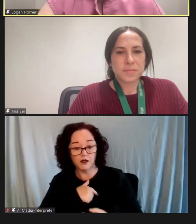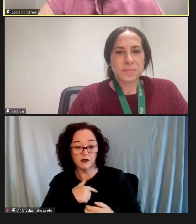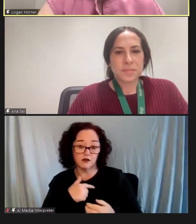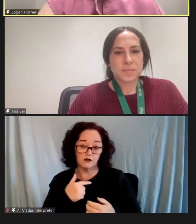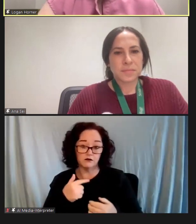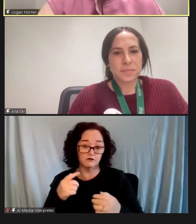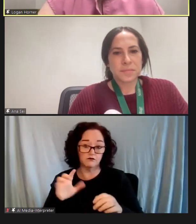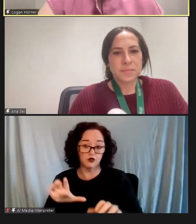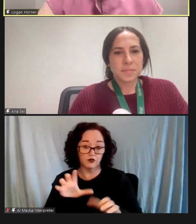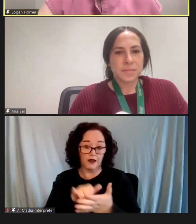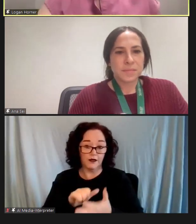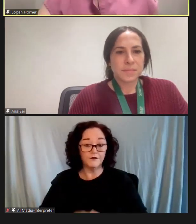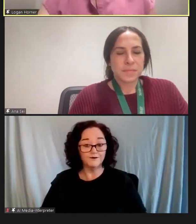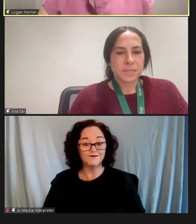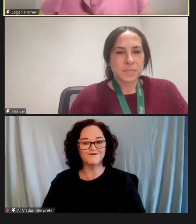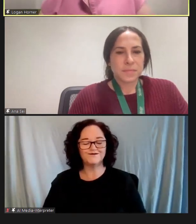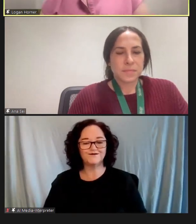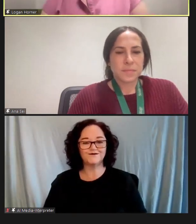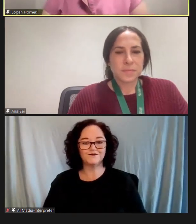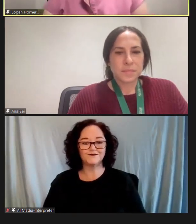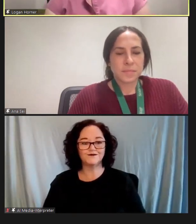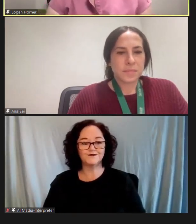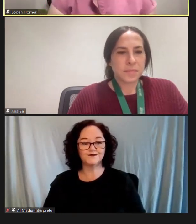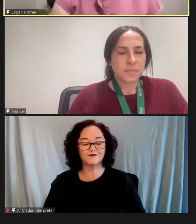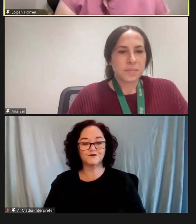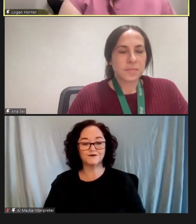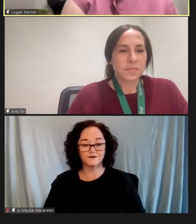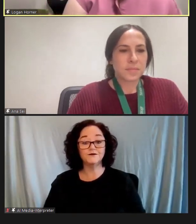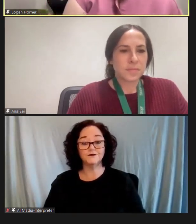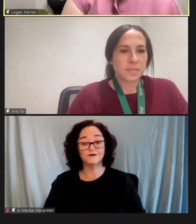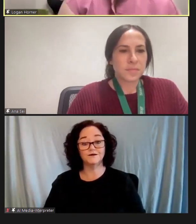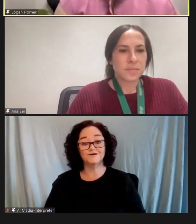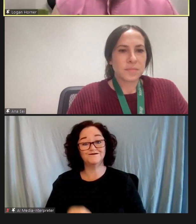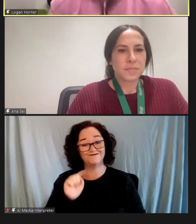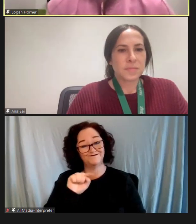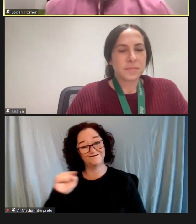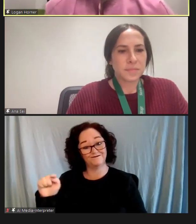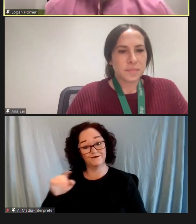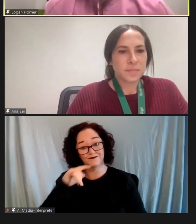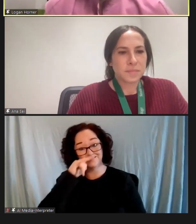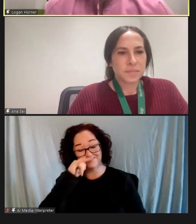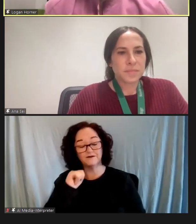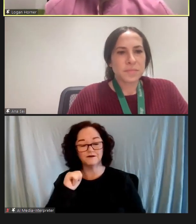that so for these kids usually they're